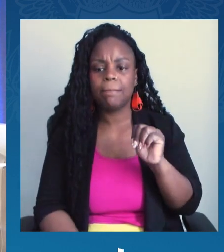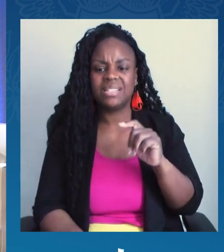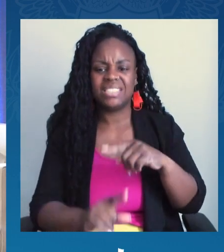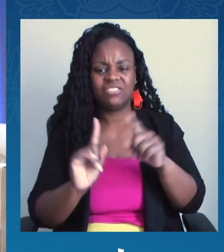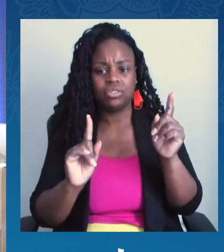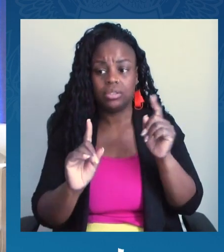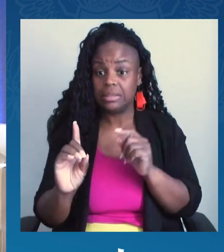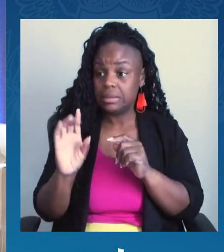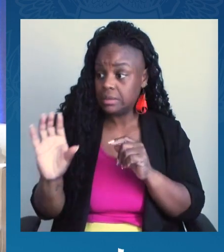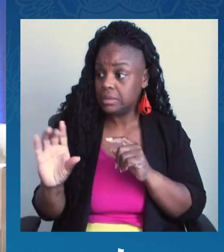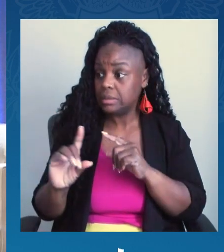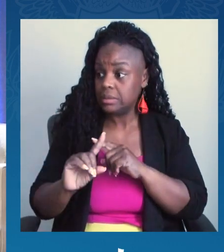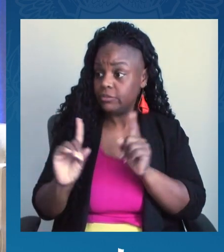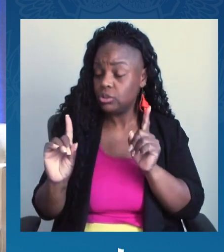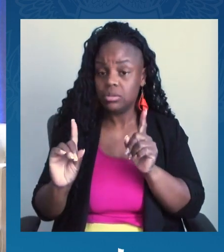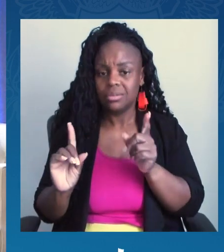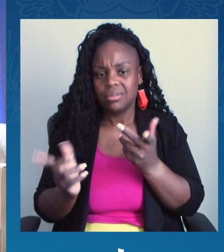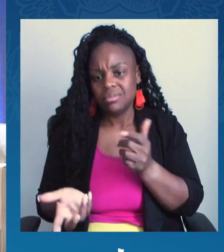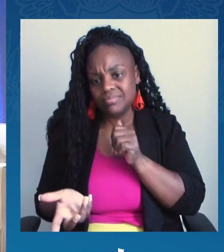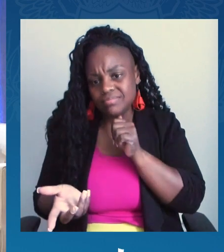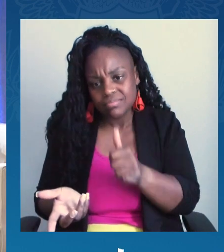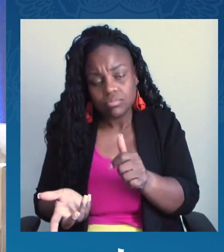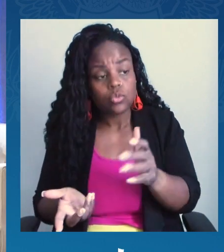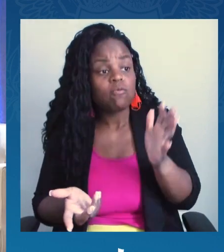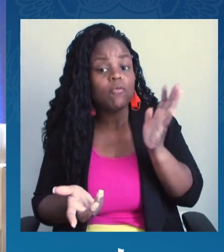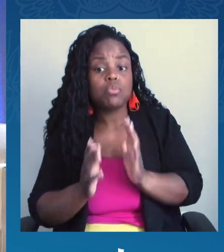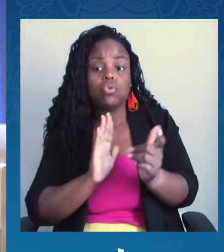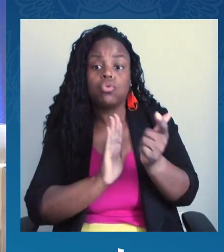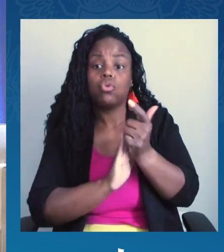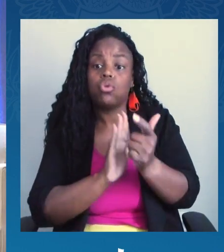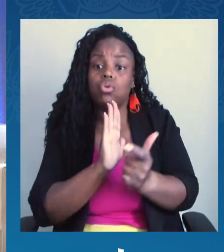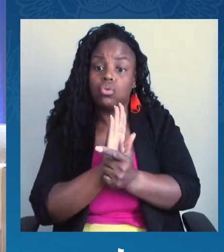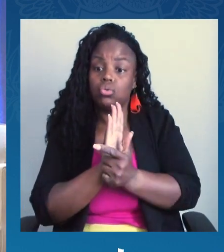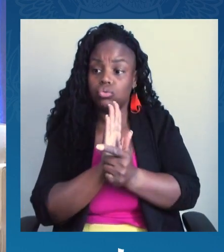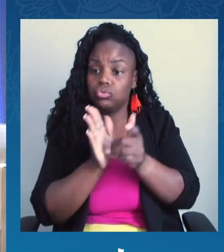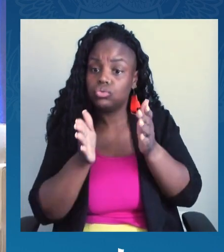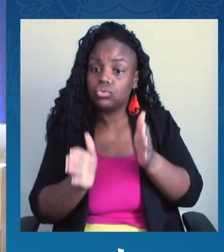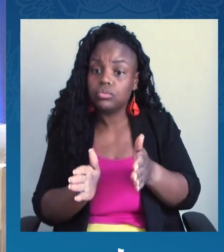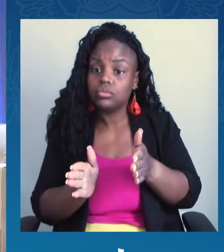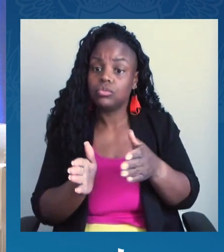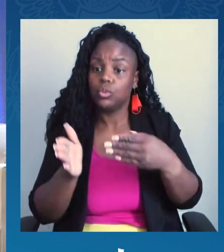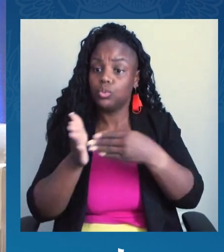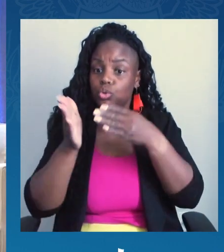You're a former prosecutor and an attorney general. So you, of all people understand what we're dealing with.